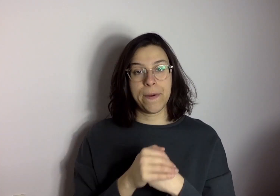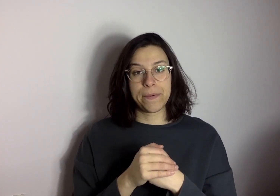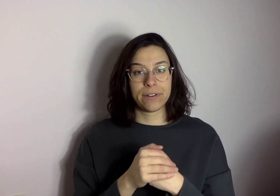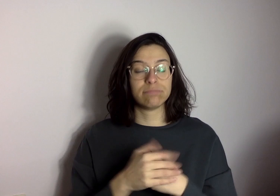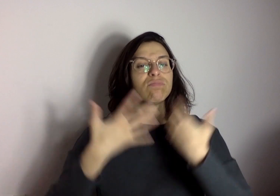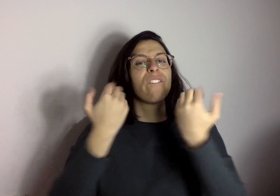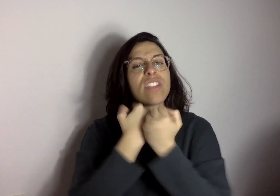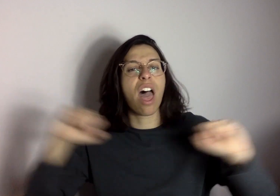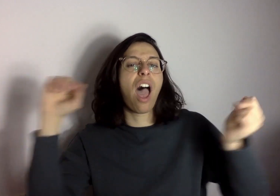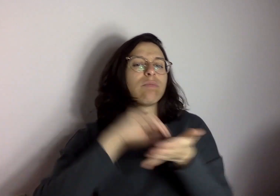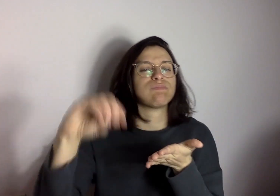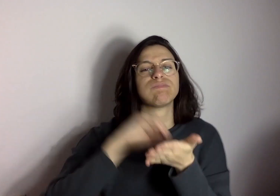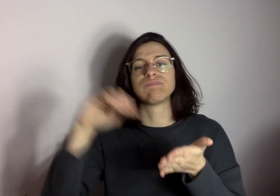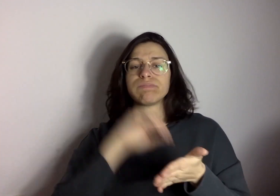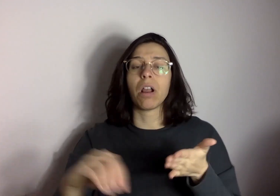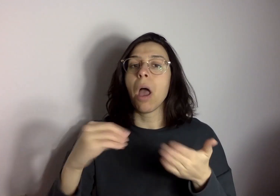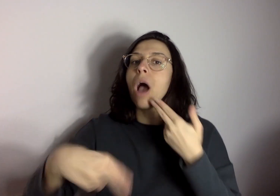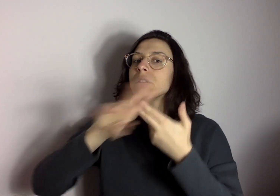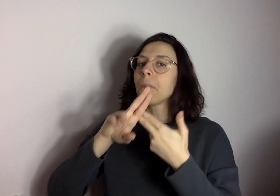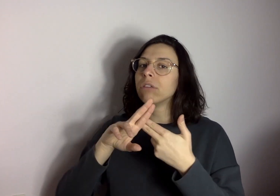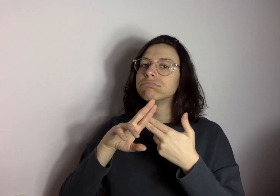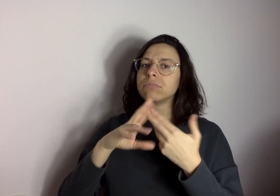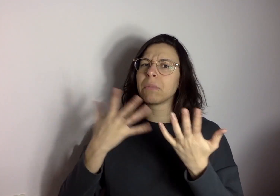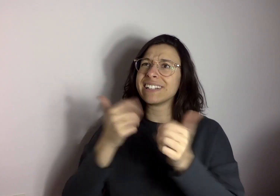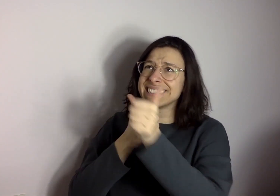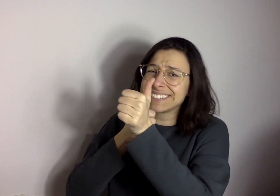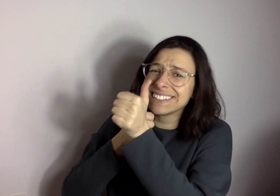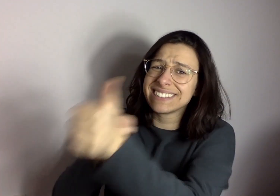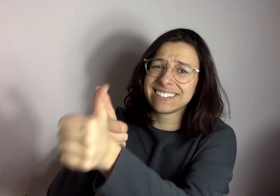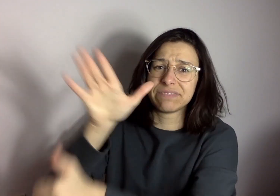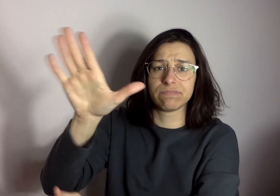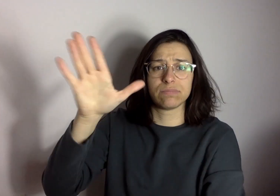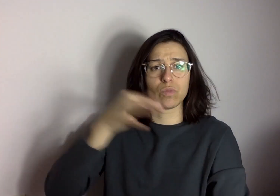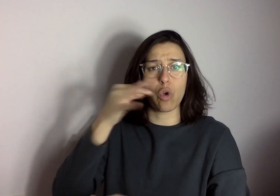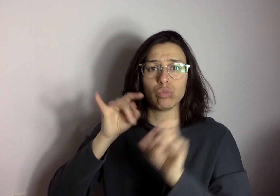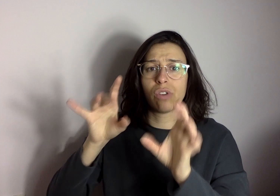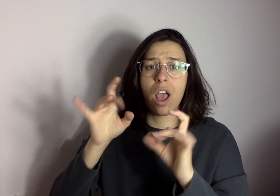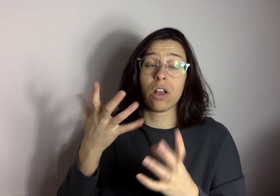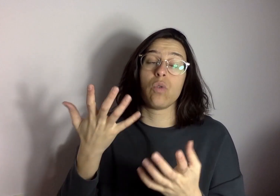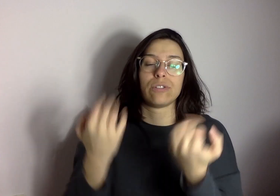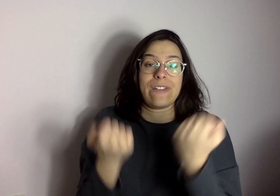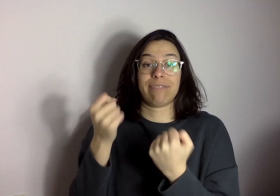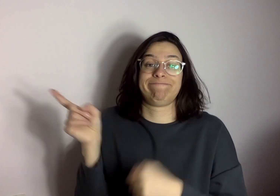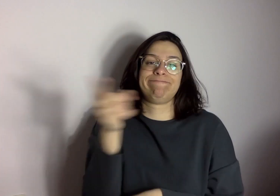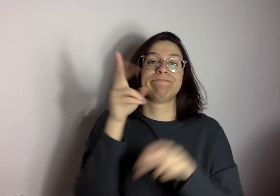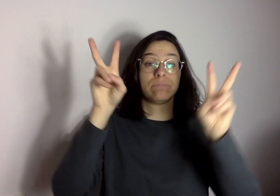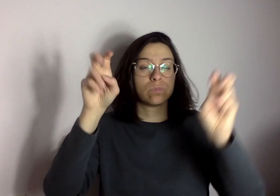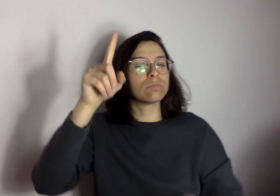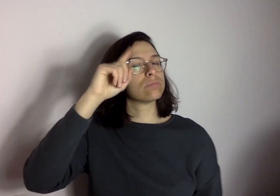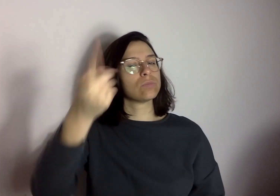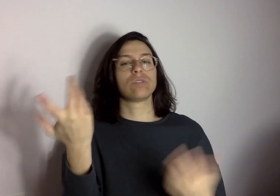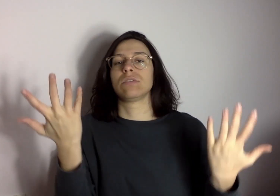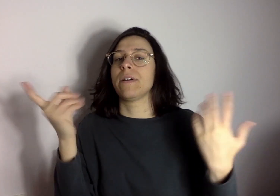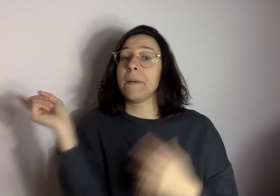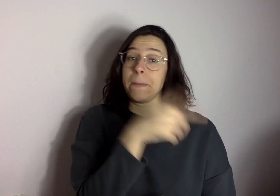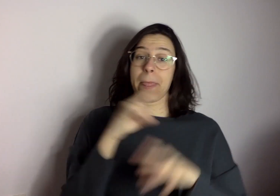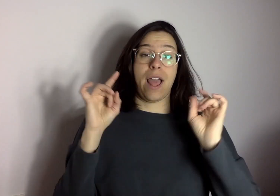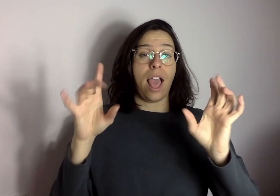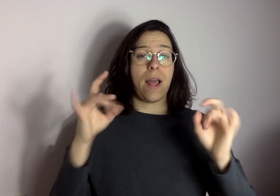It is hard to follow the teacher exactly word for word ...because they are two different languages.